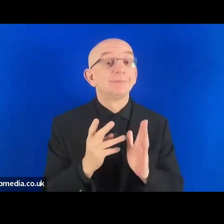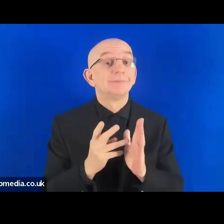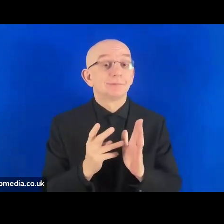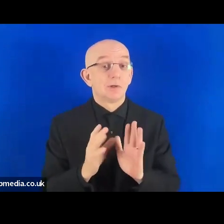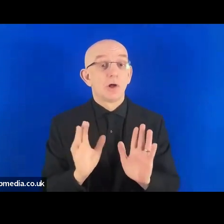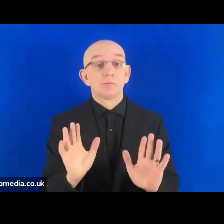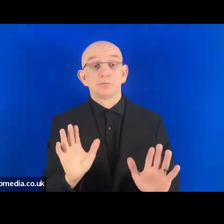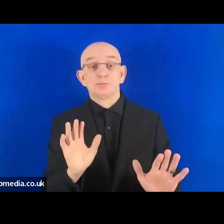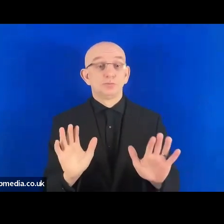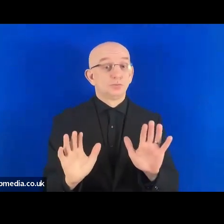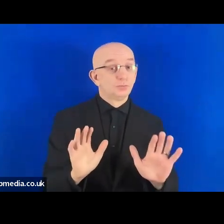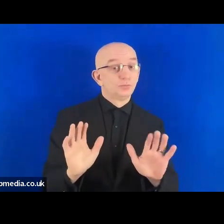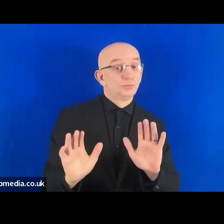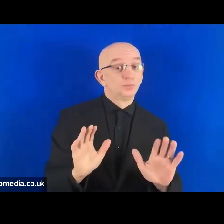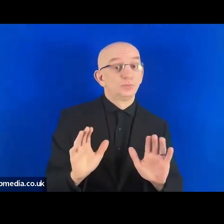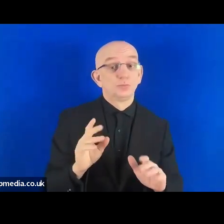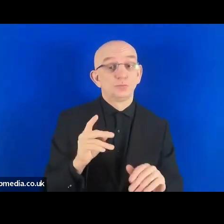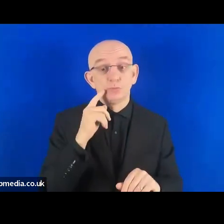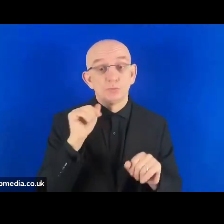and talk at the same time.